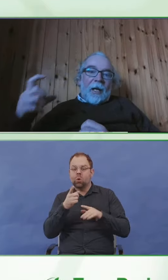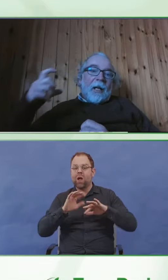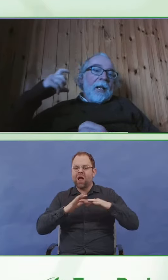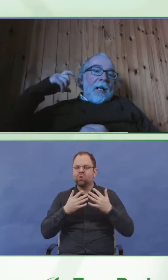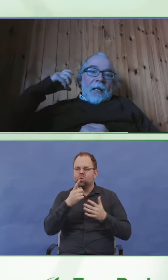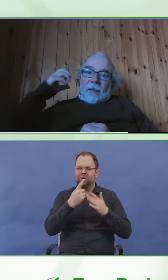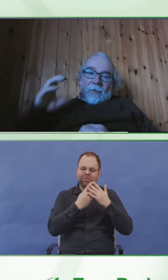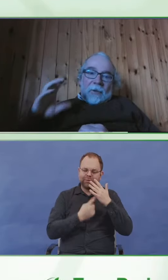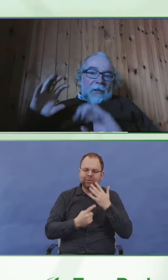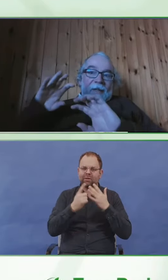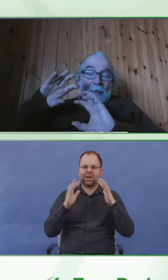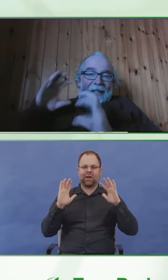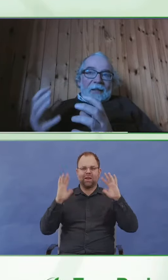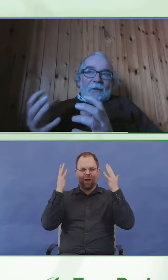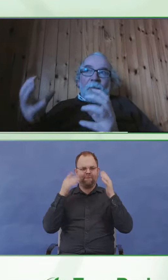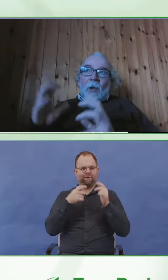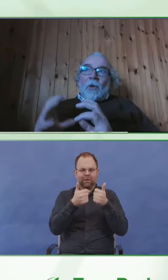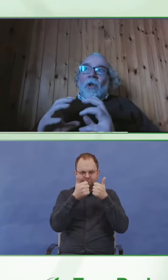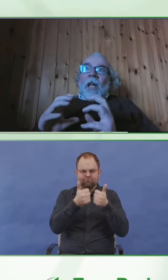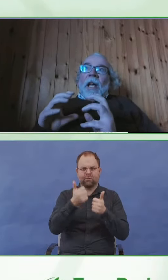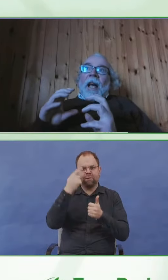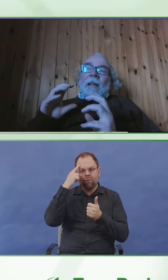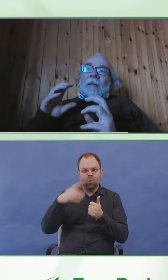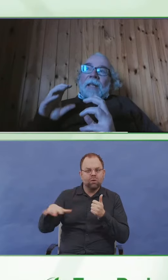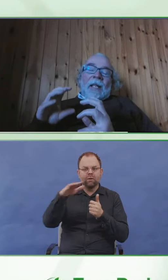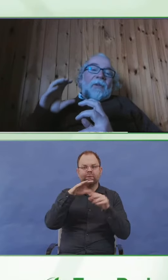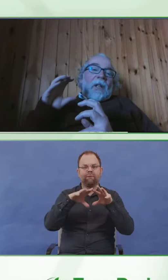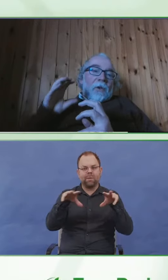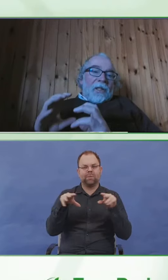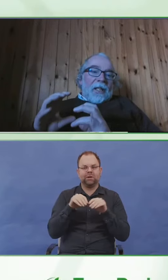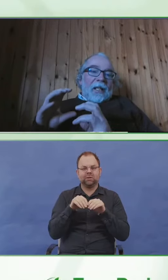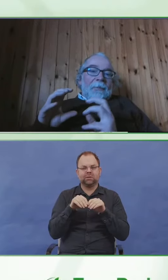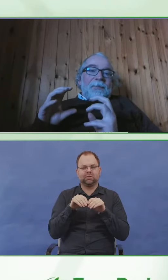care with this very passive approach, I think as Facundo said,